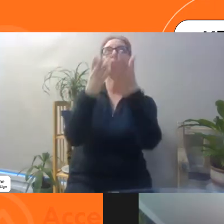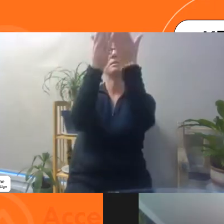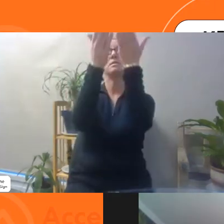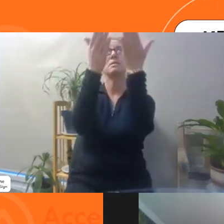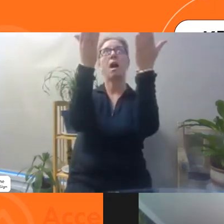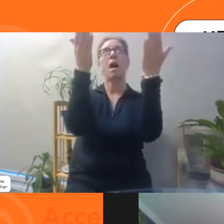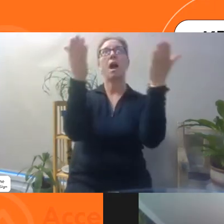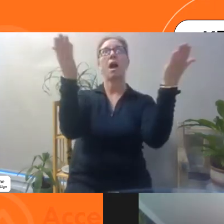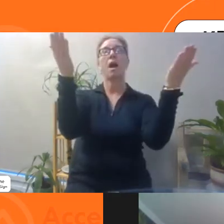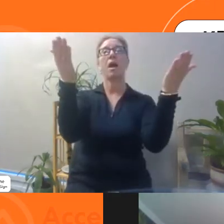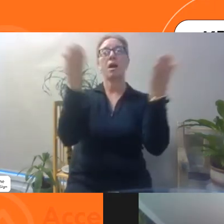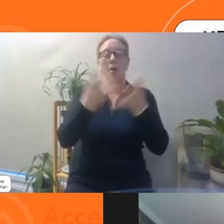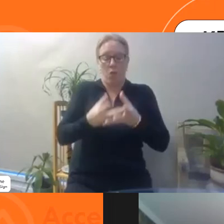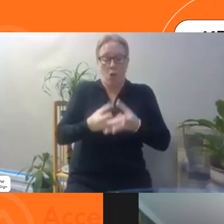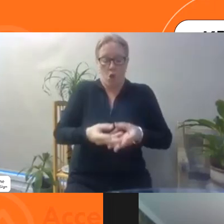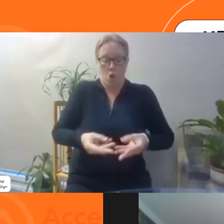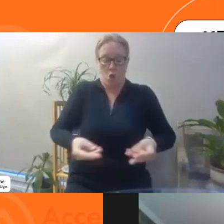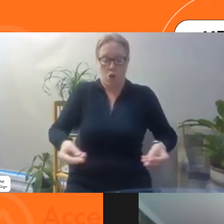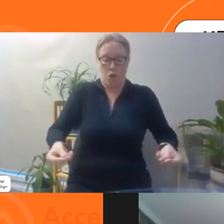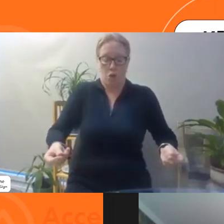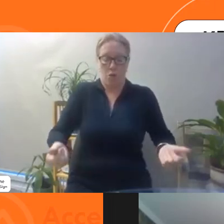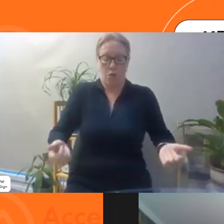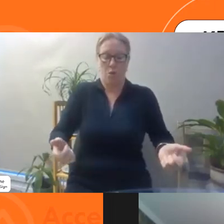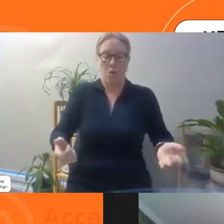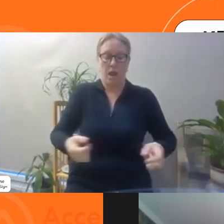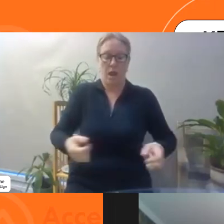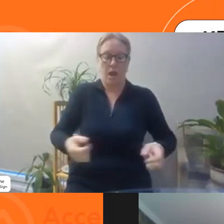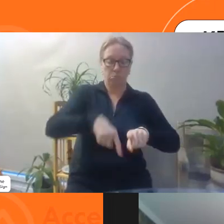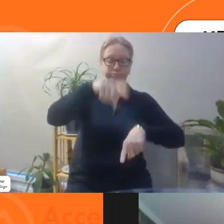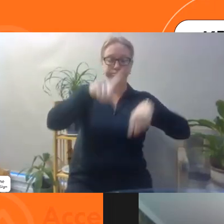May the peace of the sky above, of the earth below and the all